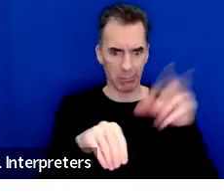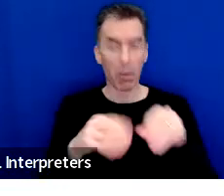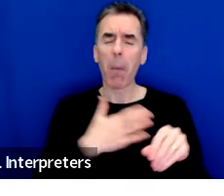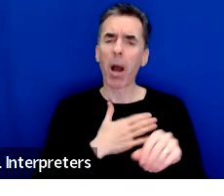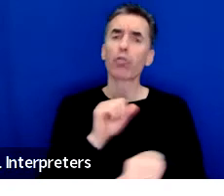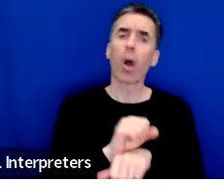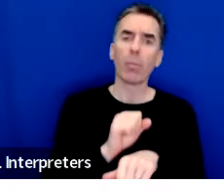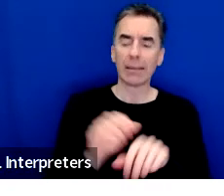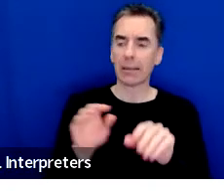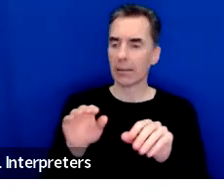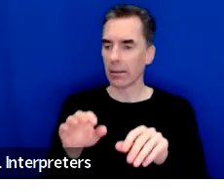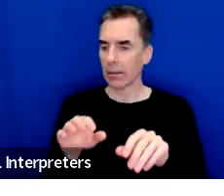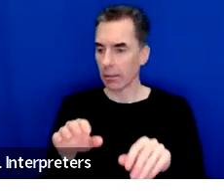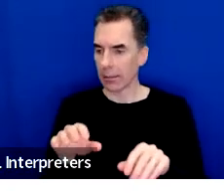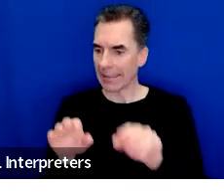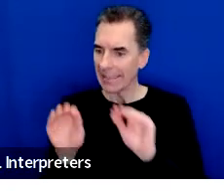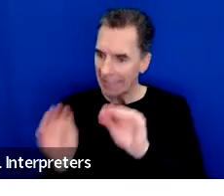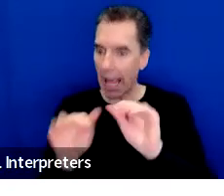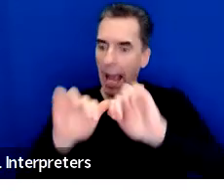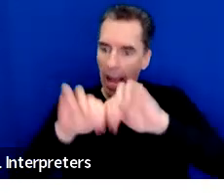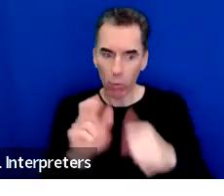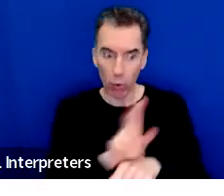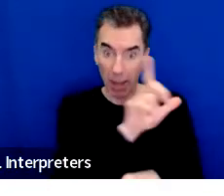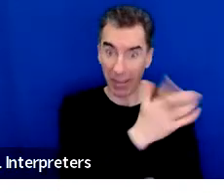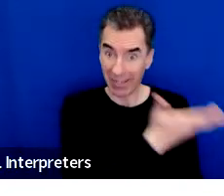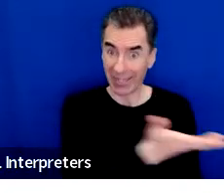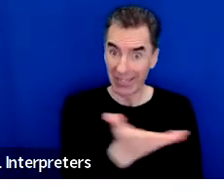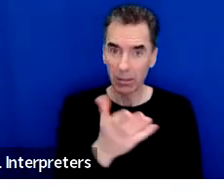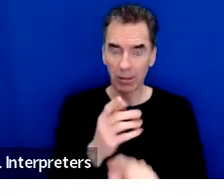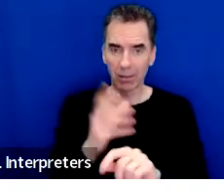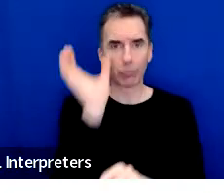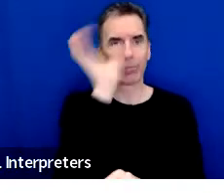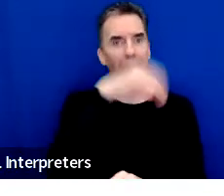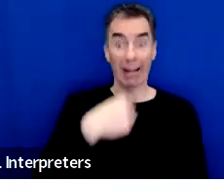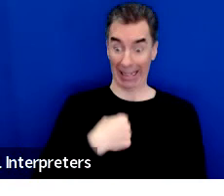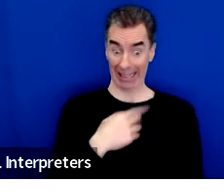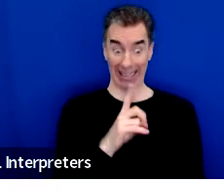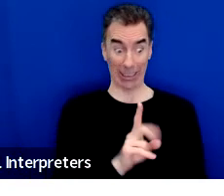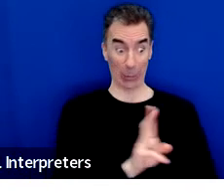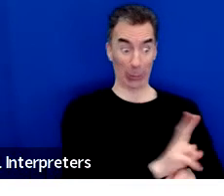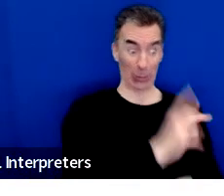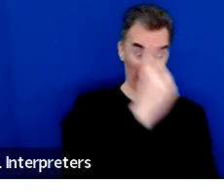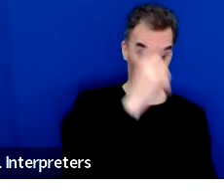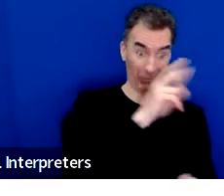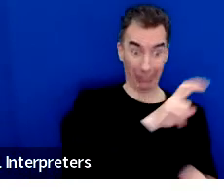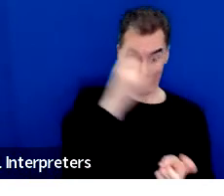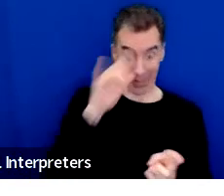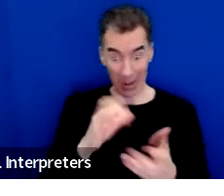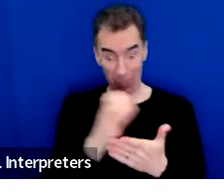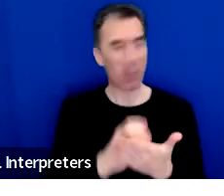how to use library resources, I didn't actually use library resources to teach my course until actually the second time that I taught it.